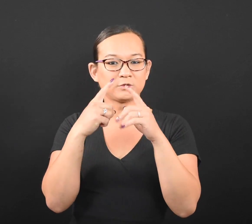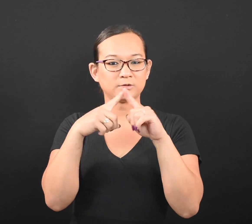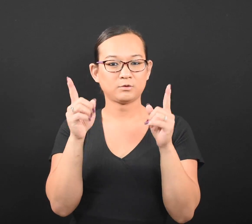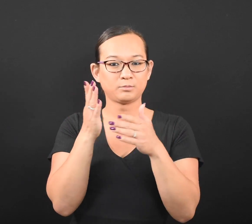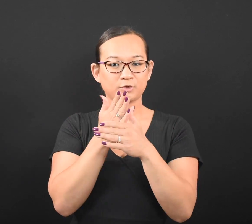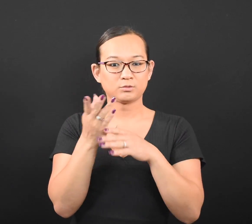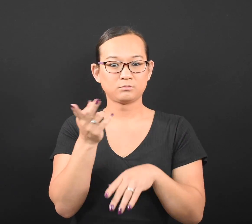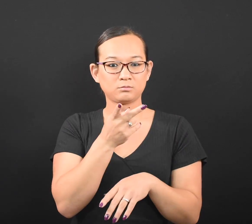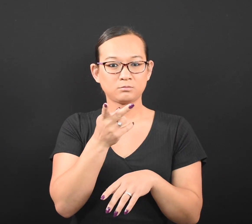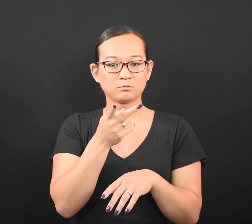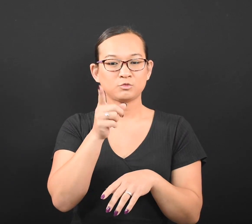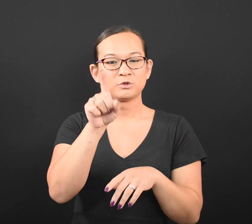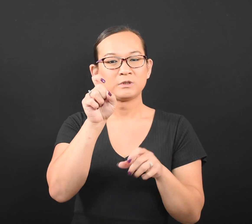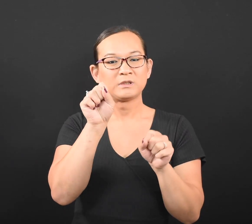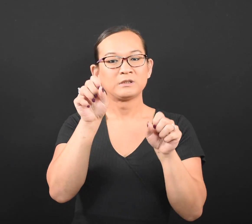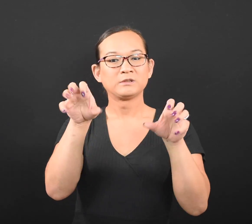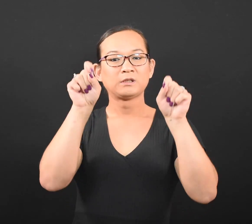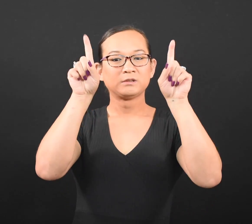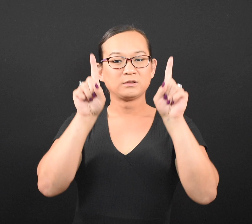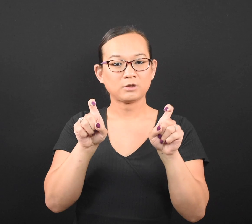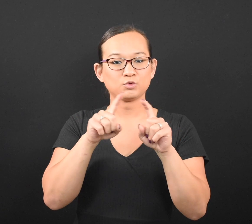and you may need to get a test to confirm your diagnosis